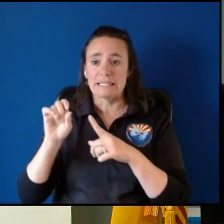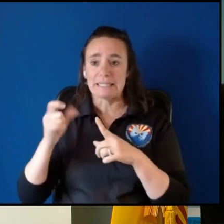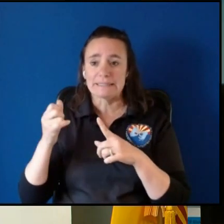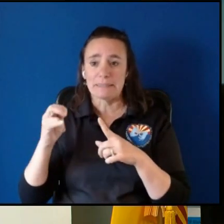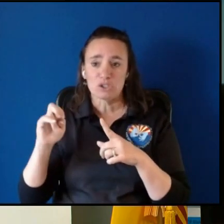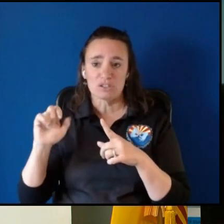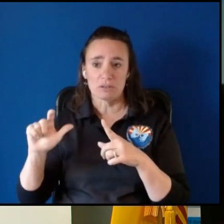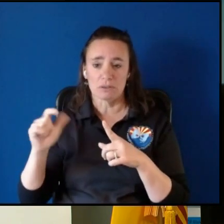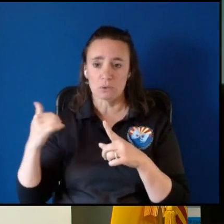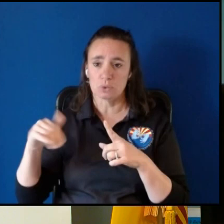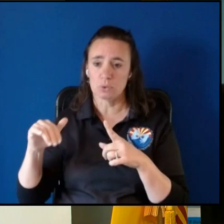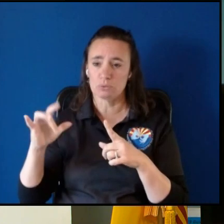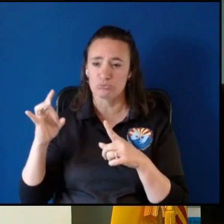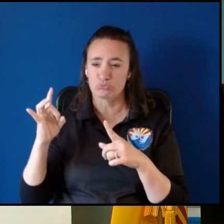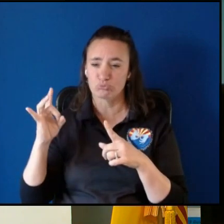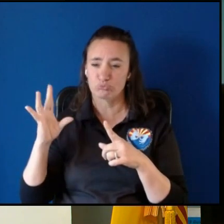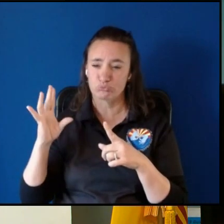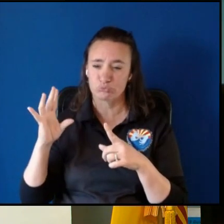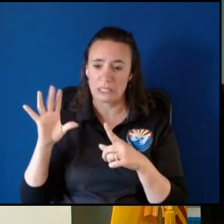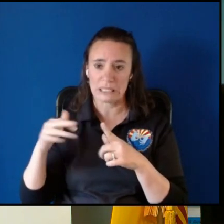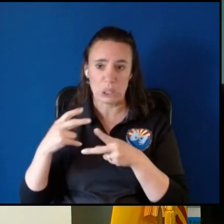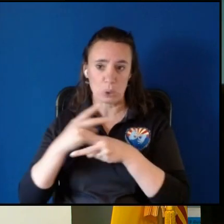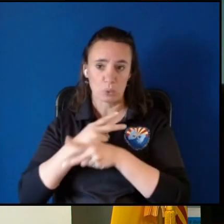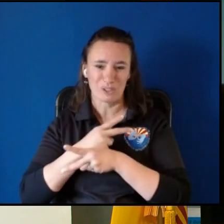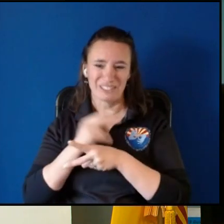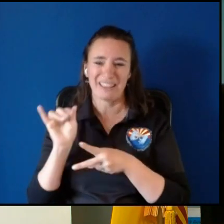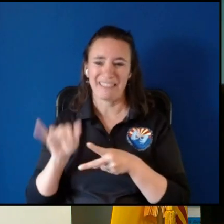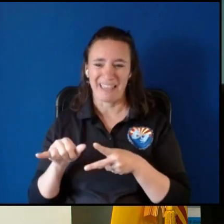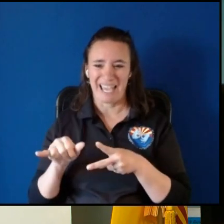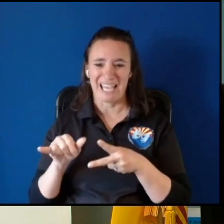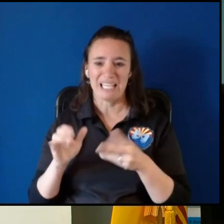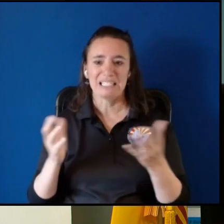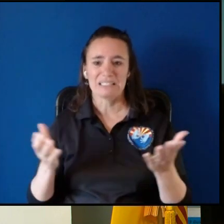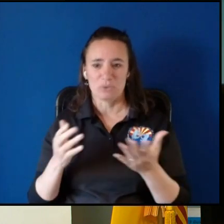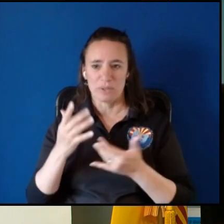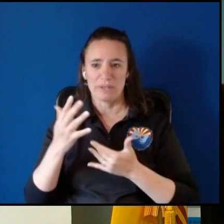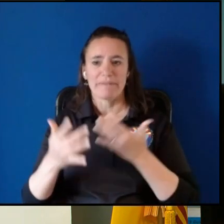where we are in this area where the fire is.